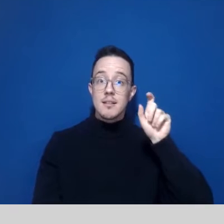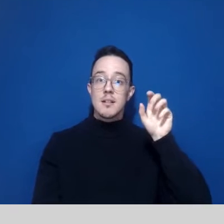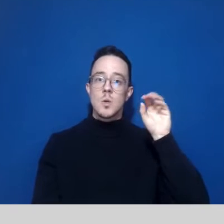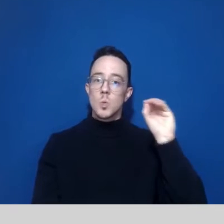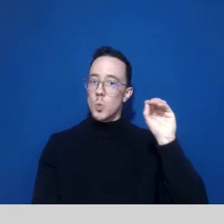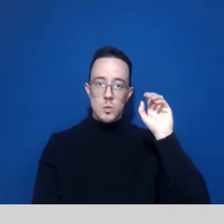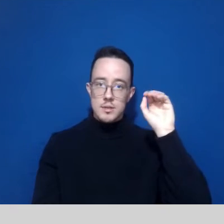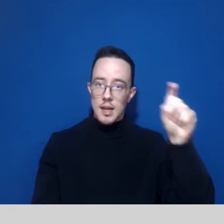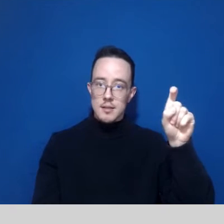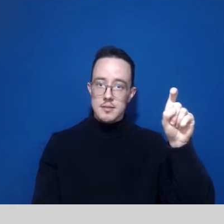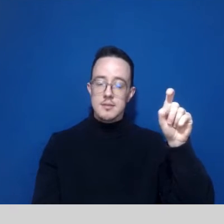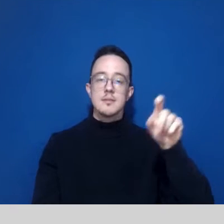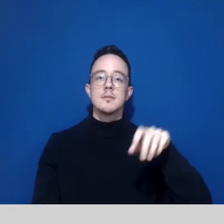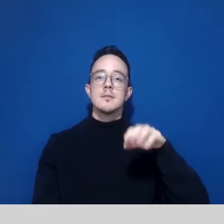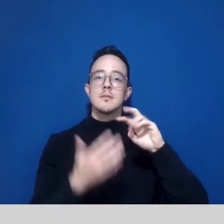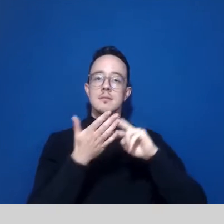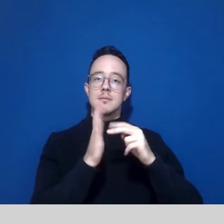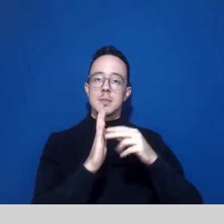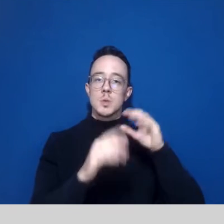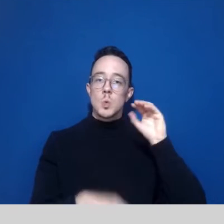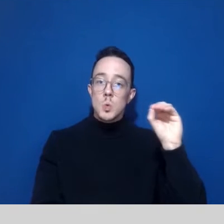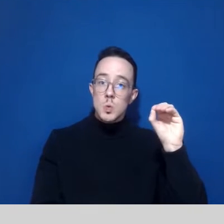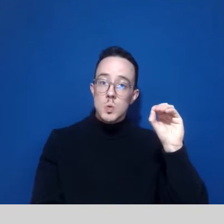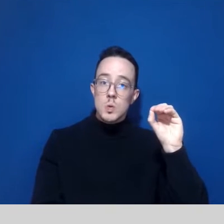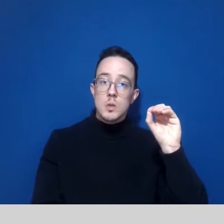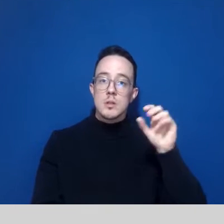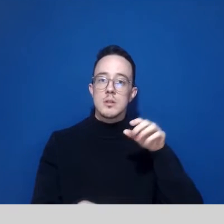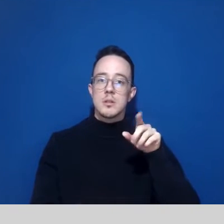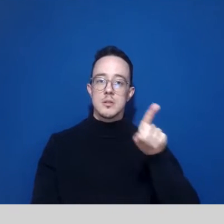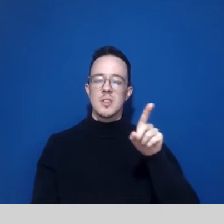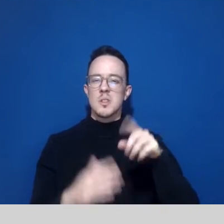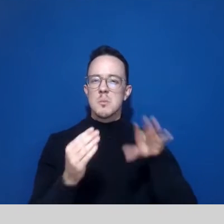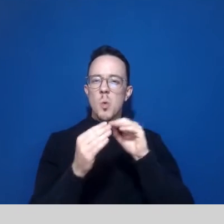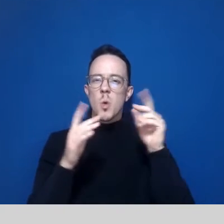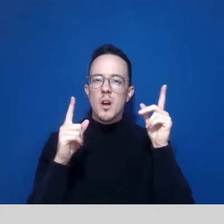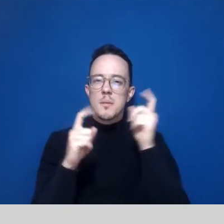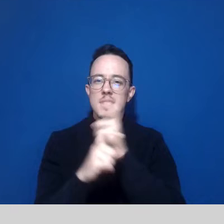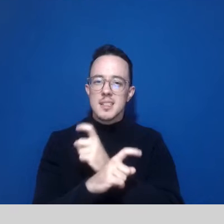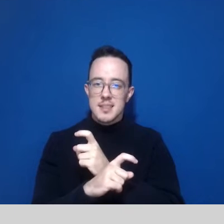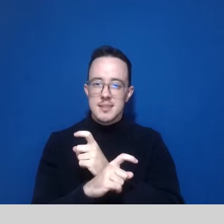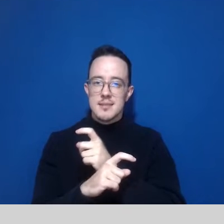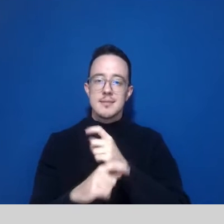so they have to do it a little bit more complicated. They have to import international components from